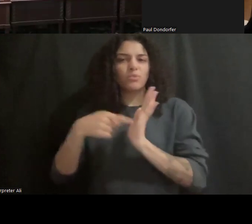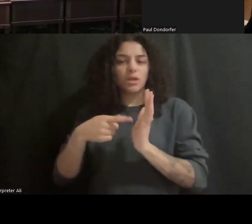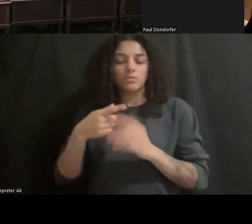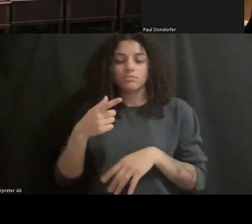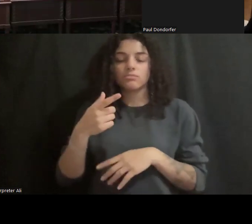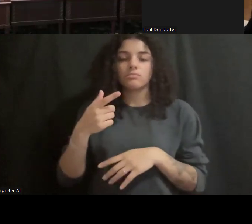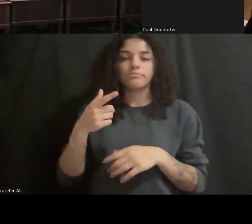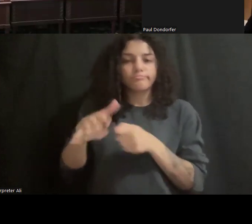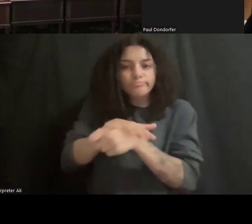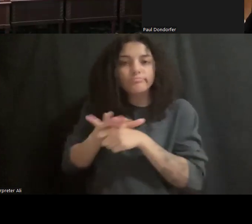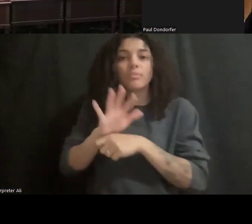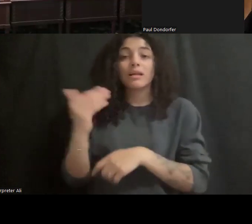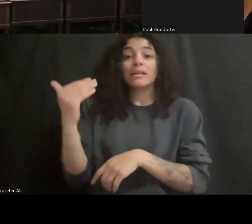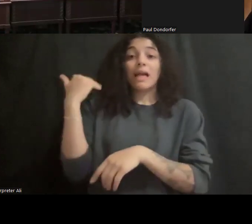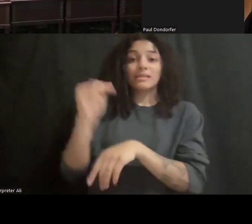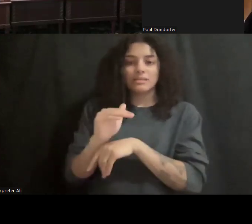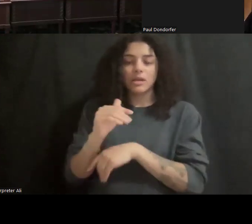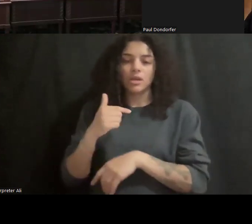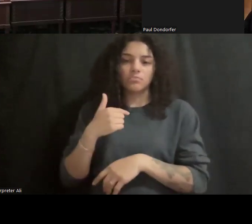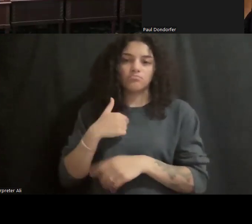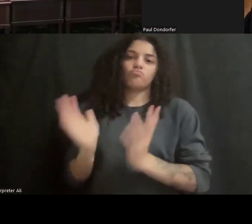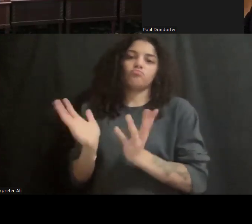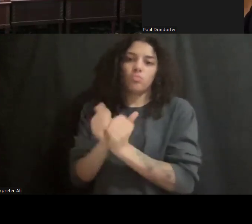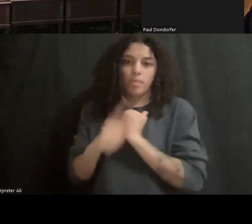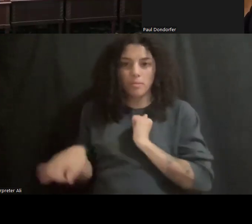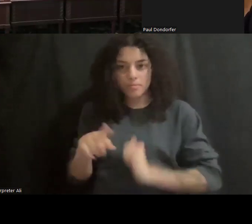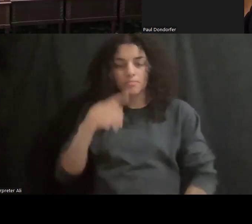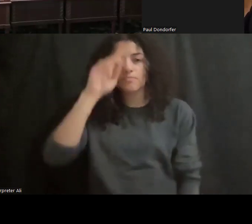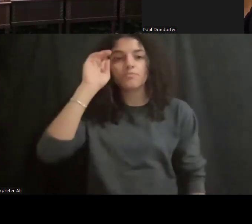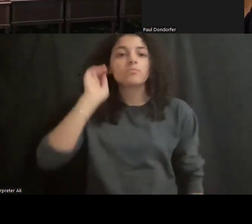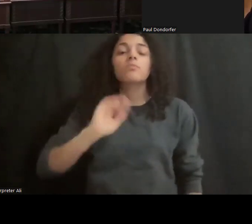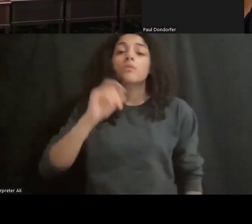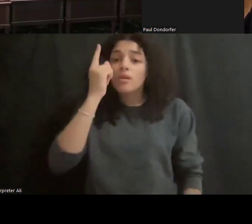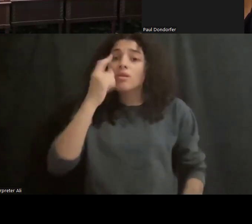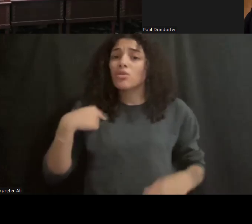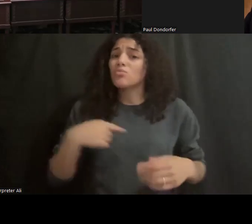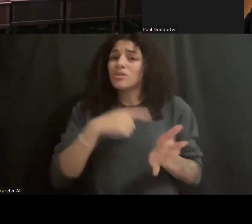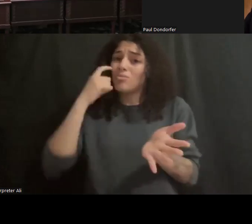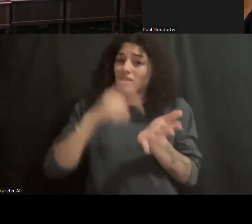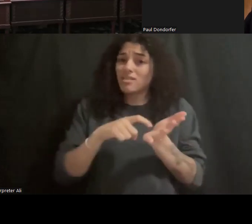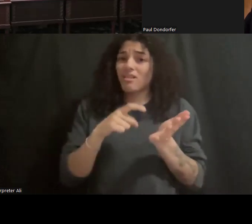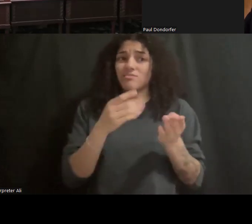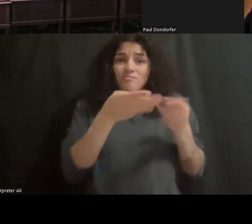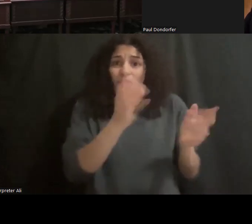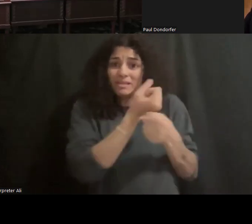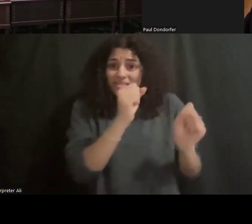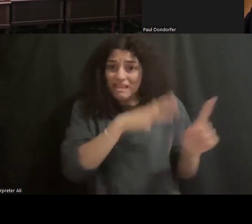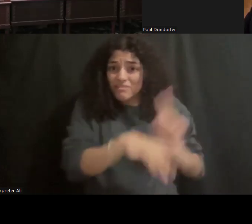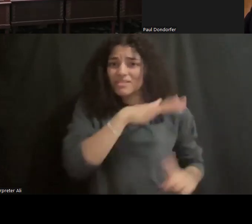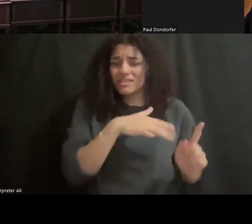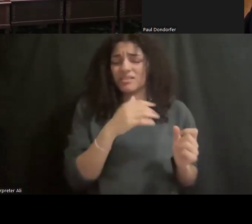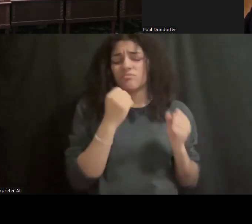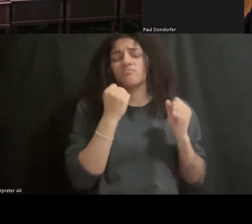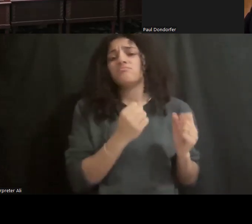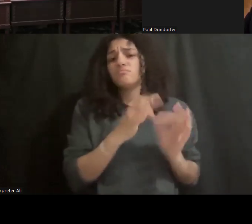in their backyard And while we recognize the importance of public safety and I for one would um